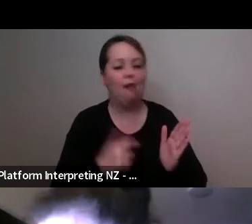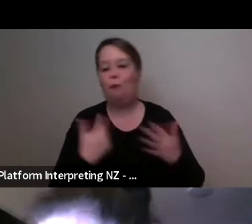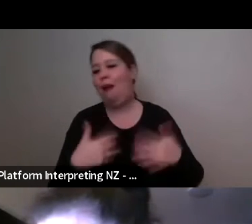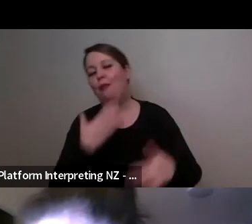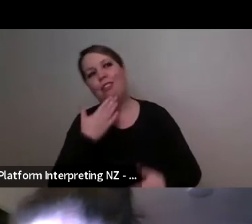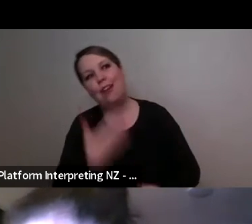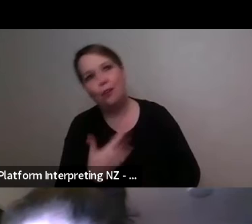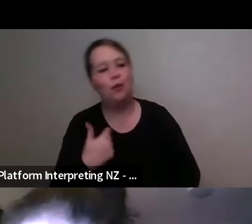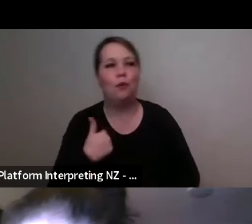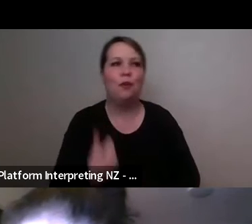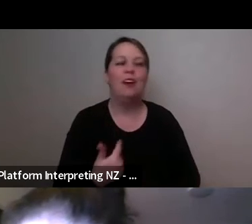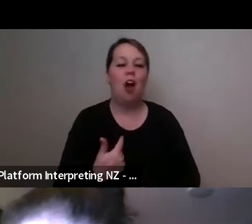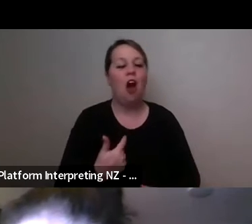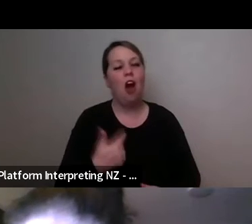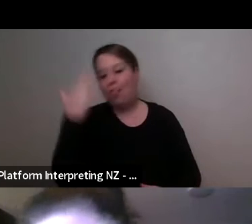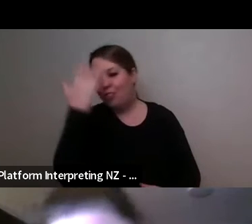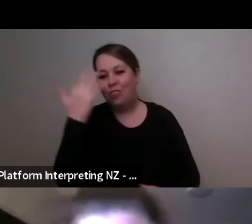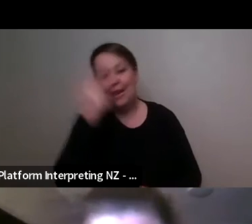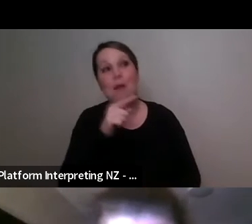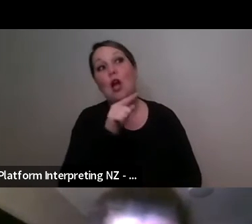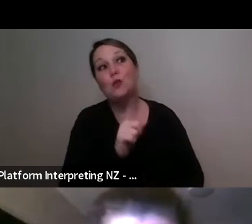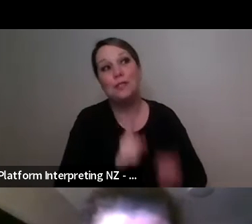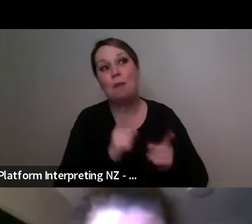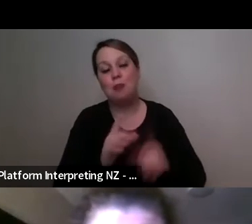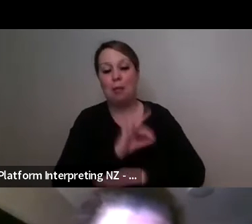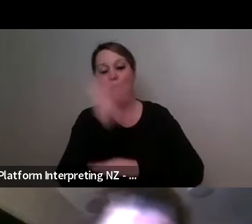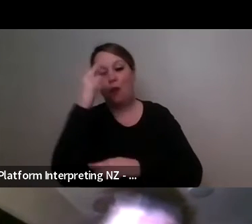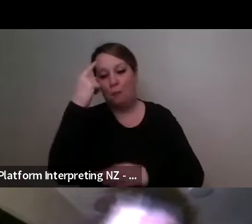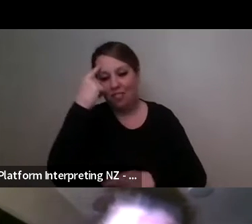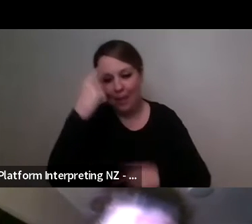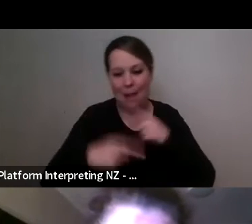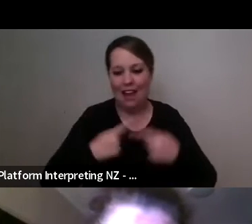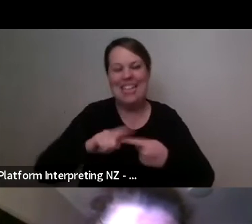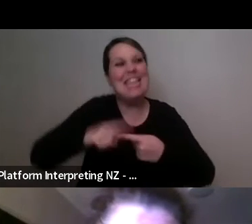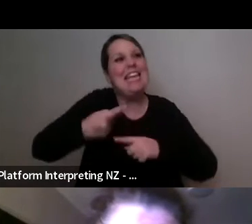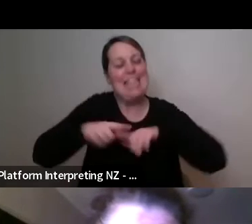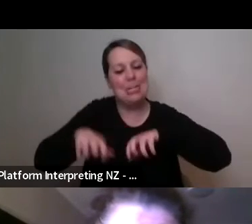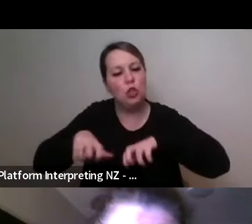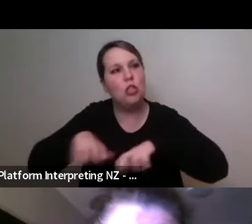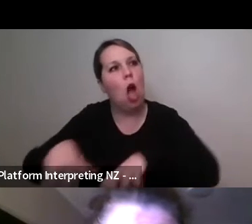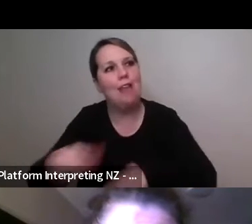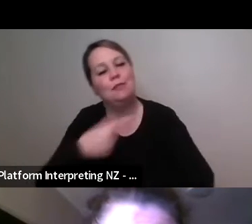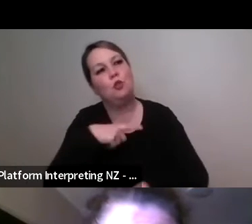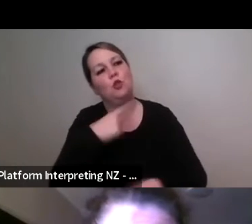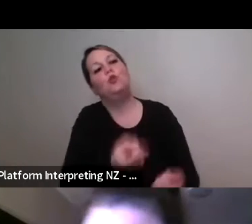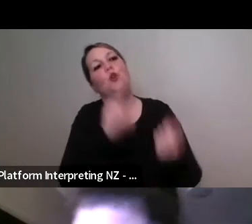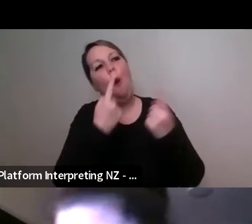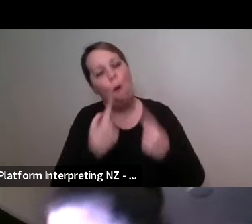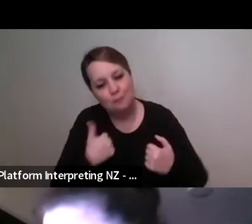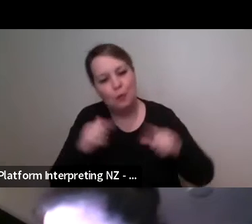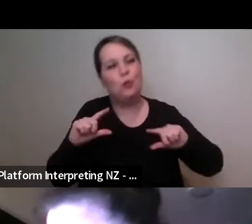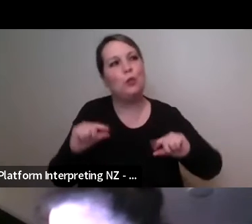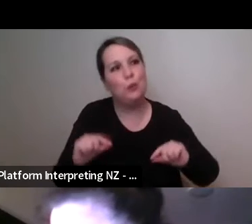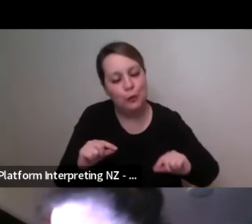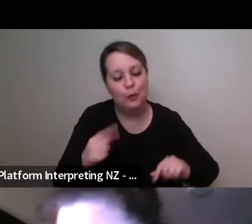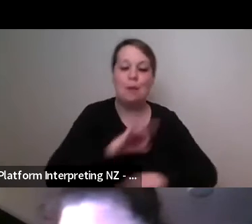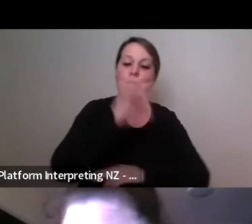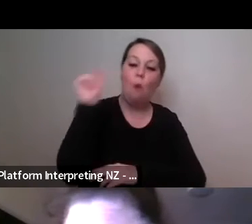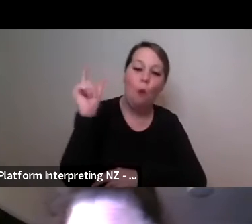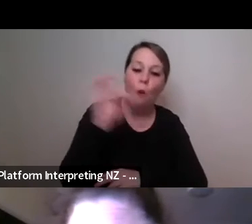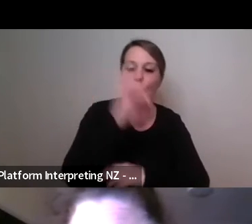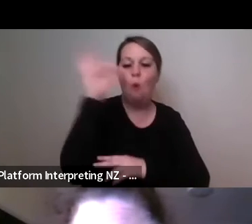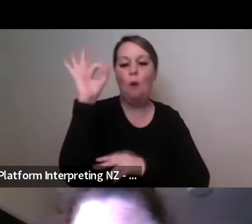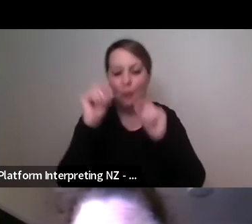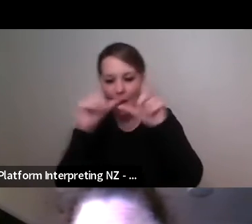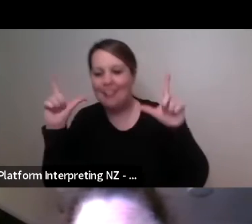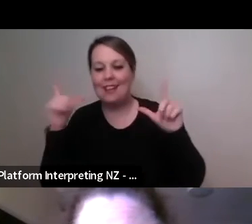but I do them and I think about you Marc so I wholeheartedly do them, cause you told me Ohh, that is so sweet Rodney Bell!